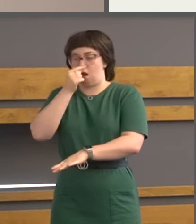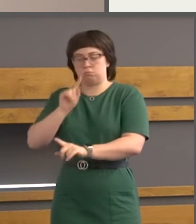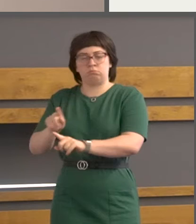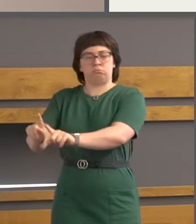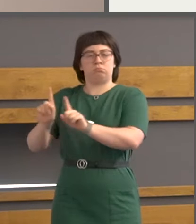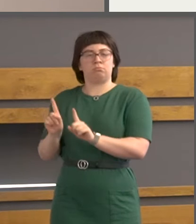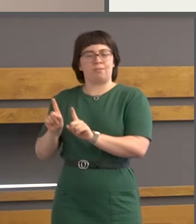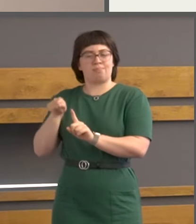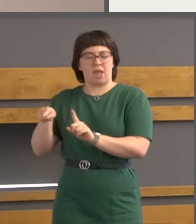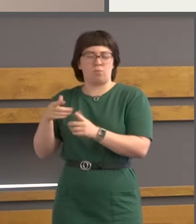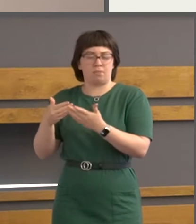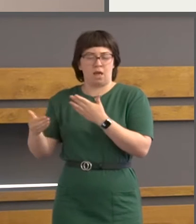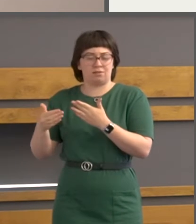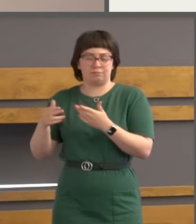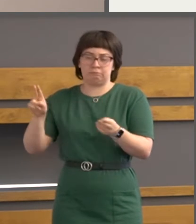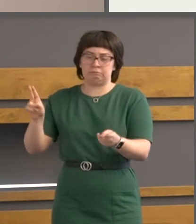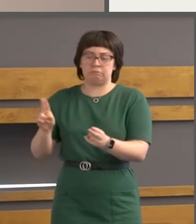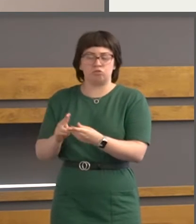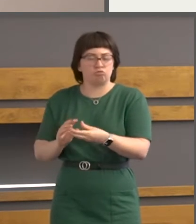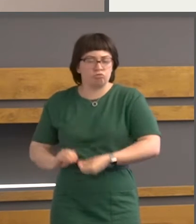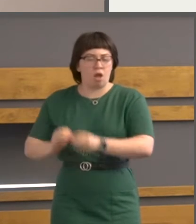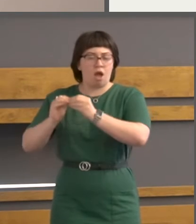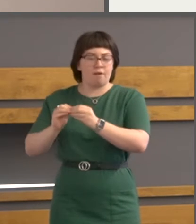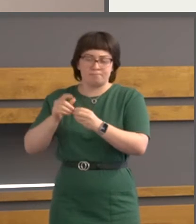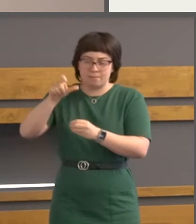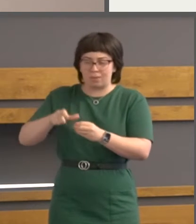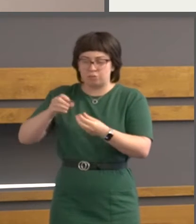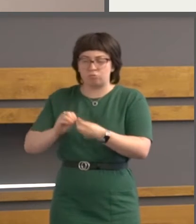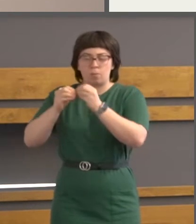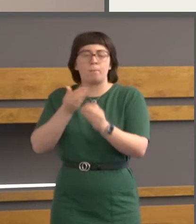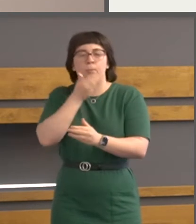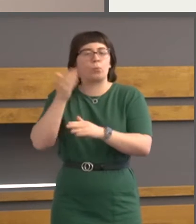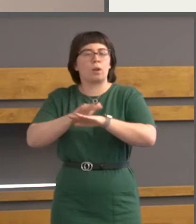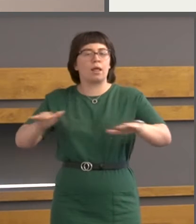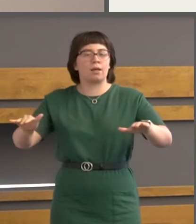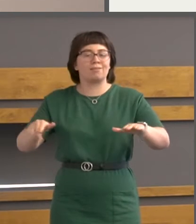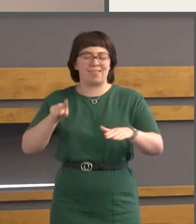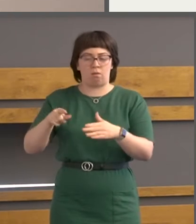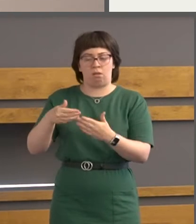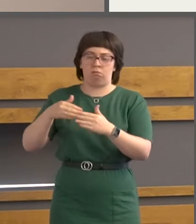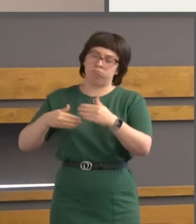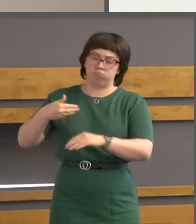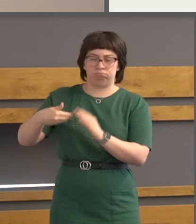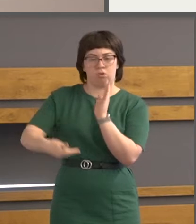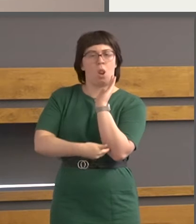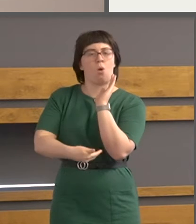They would've been artisans of declining crafts or cultivators with no land. They were the lowest paid of industrial workers in India,